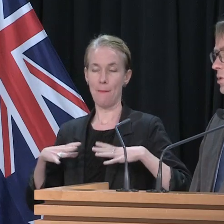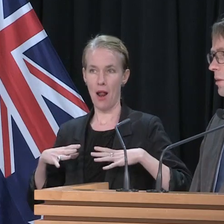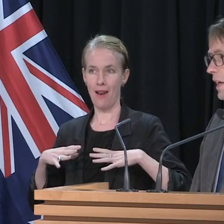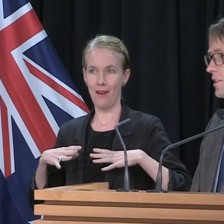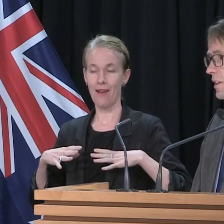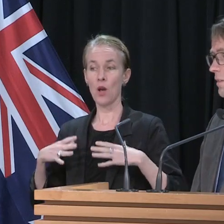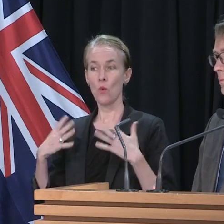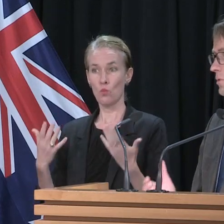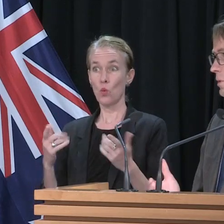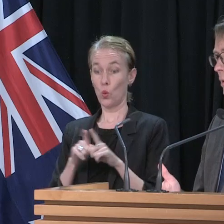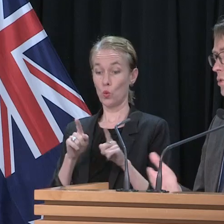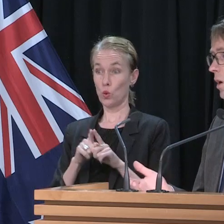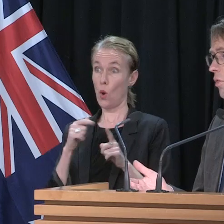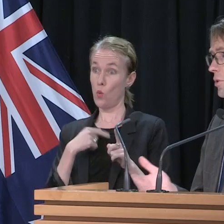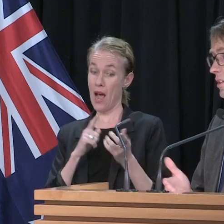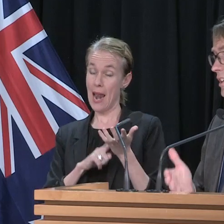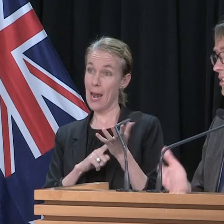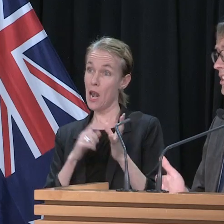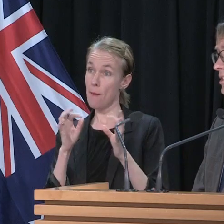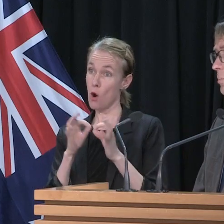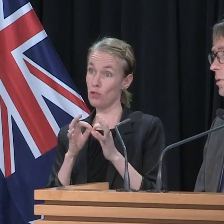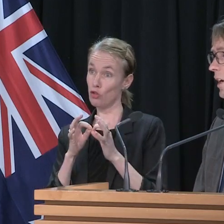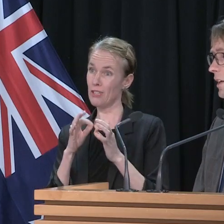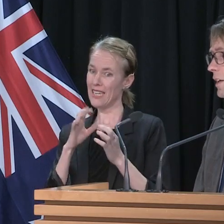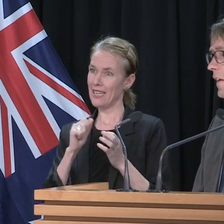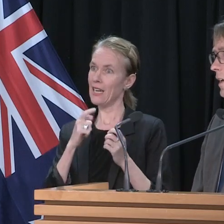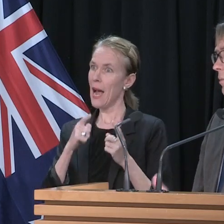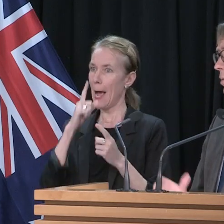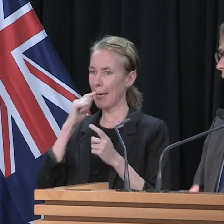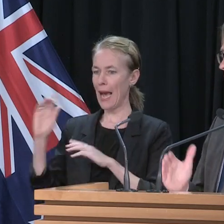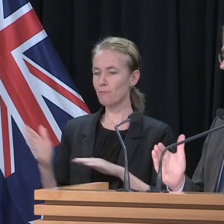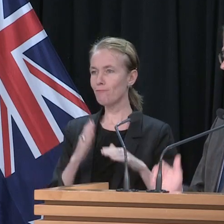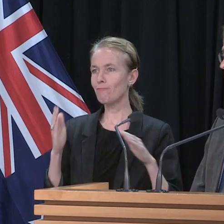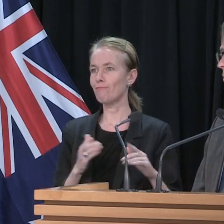and quite high values. And, secondly, we know our